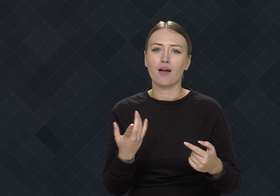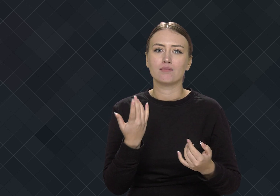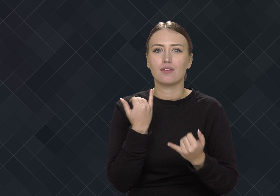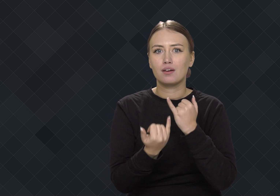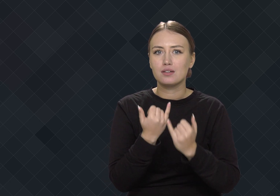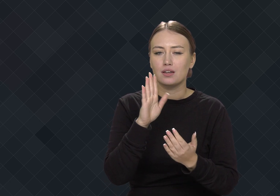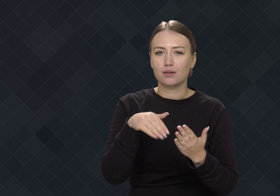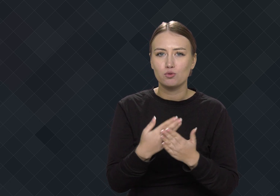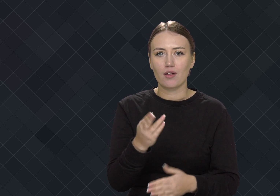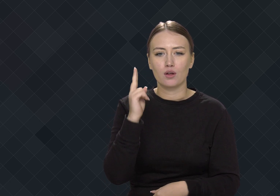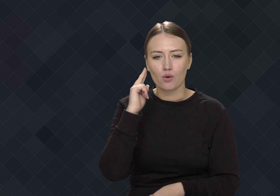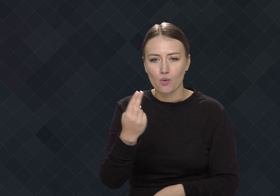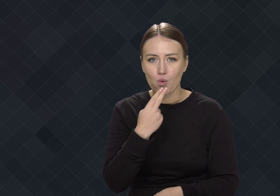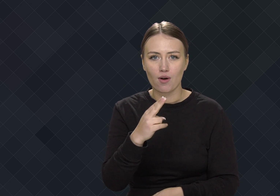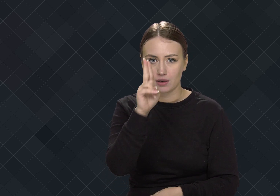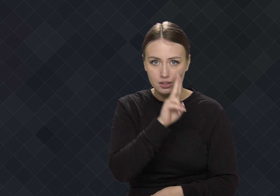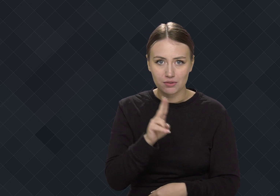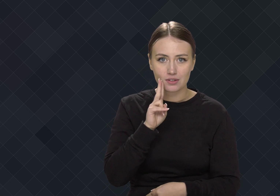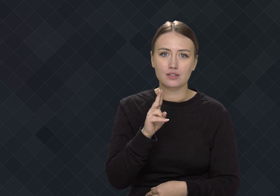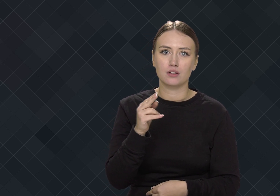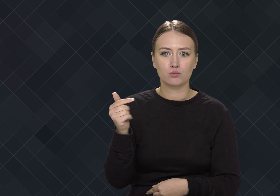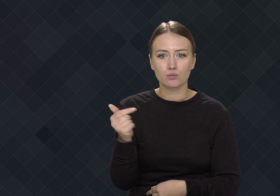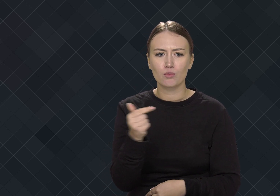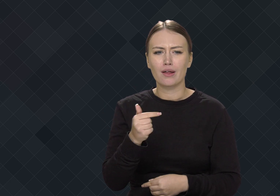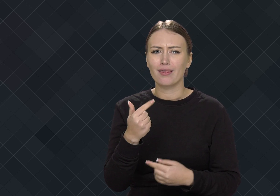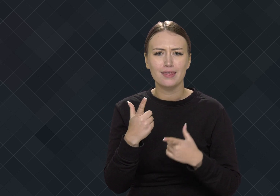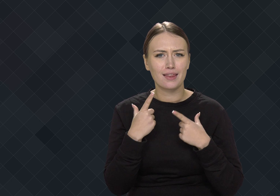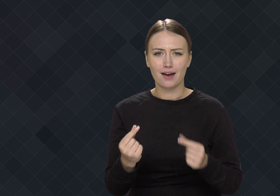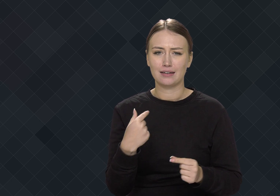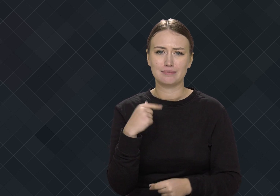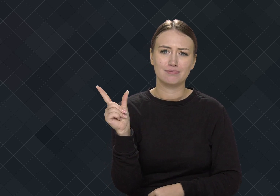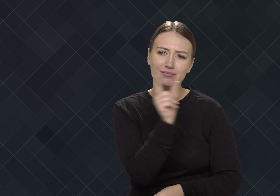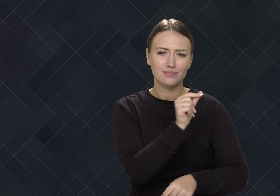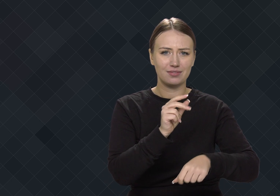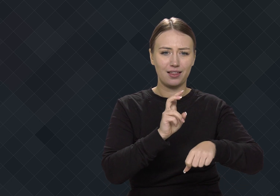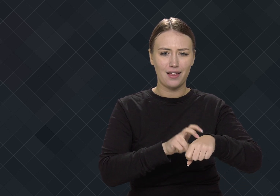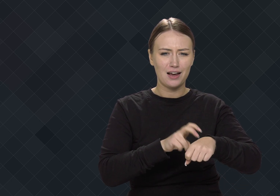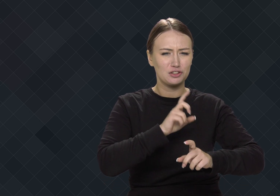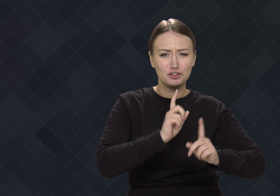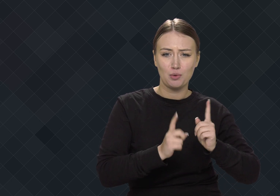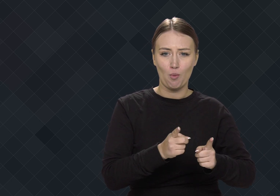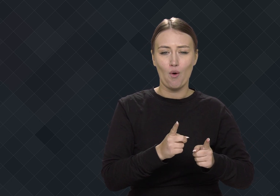So if a deaf parent needed to go to the doctor suddenly,